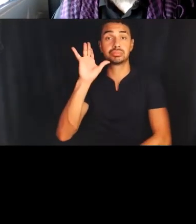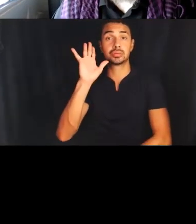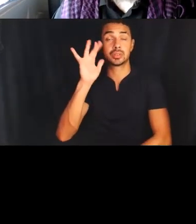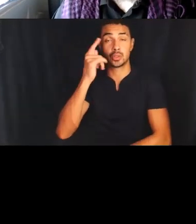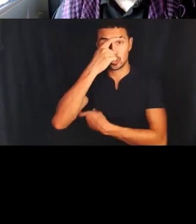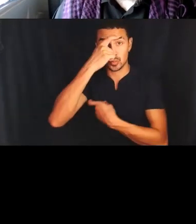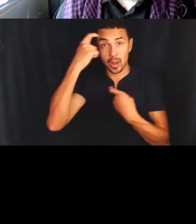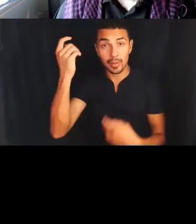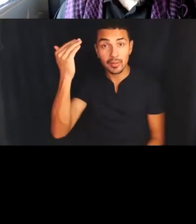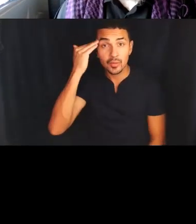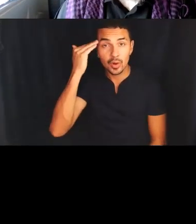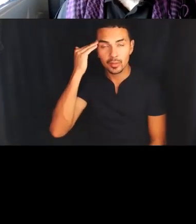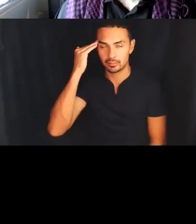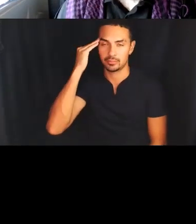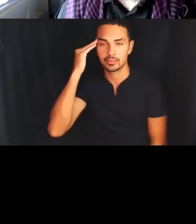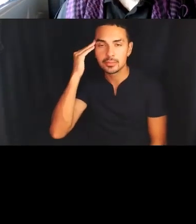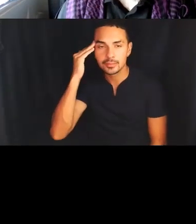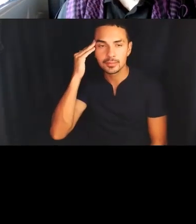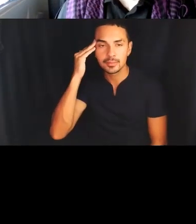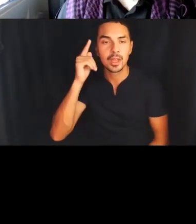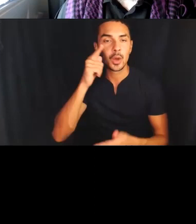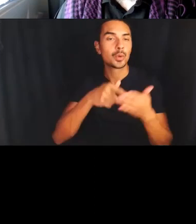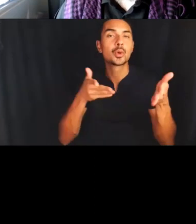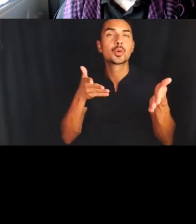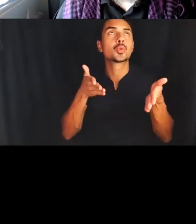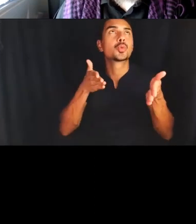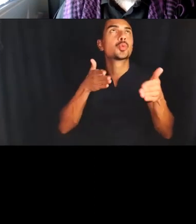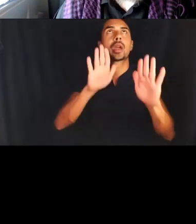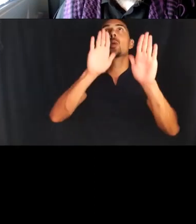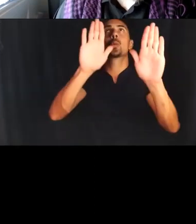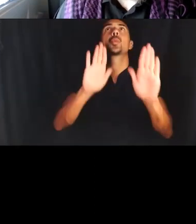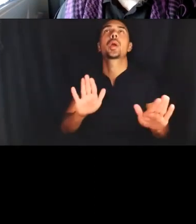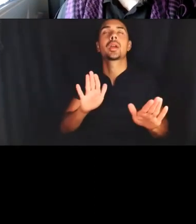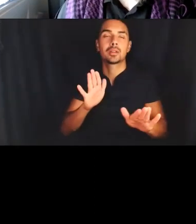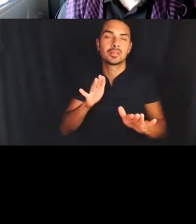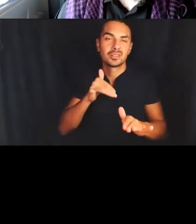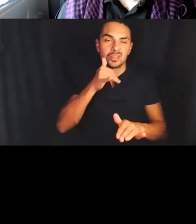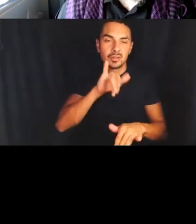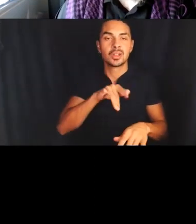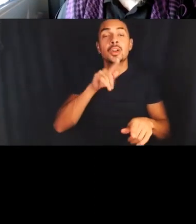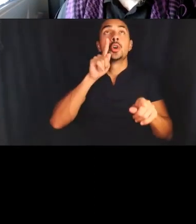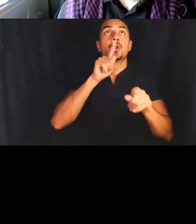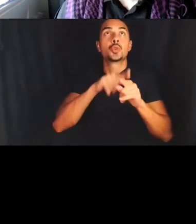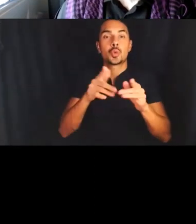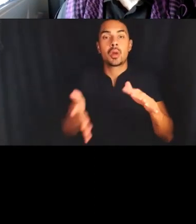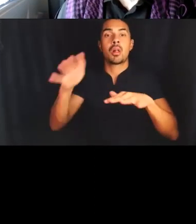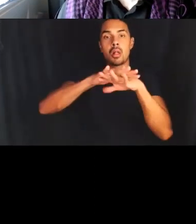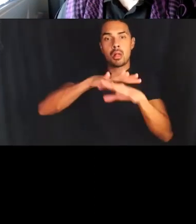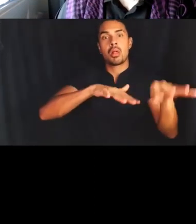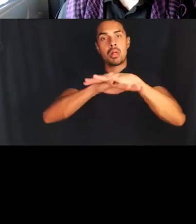'cause like what's a great way to compound people's vicarious trauma? To have them be overloaded with people who share